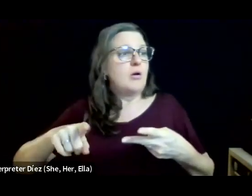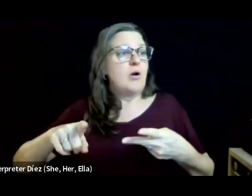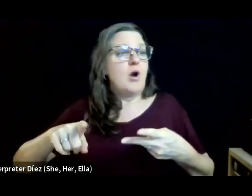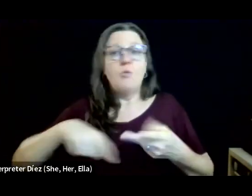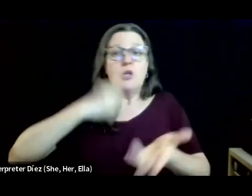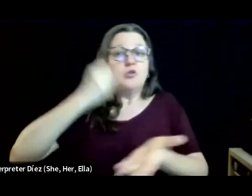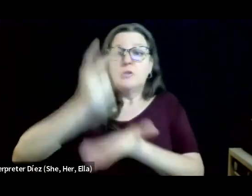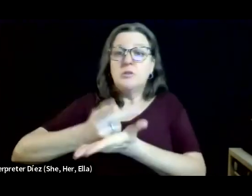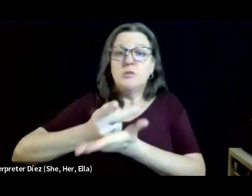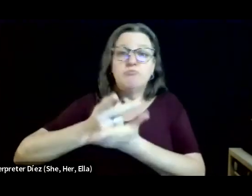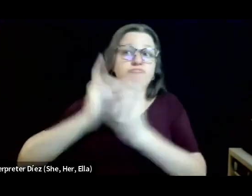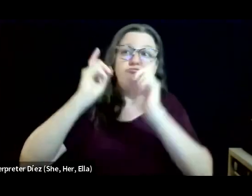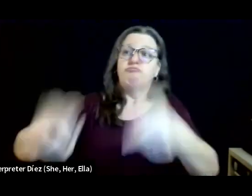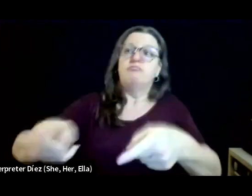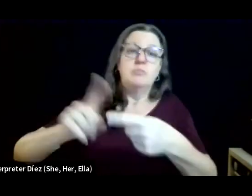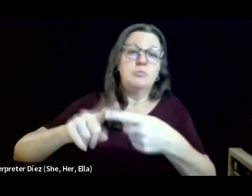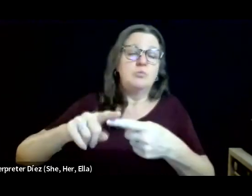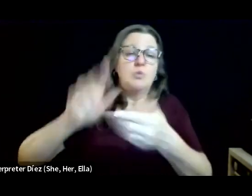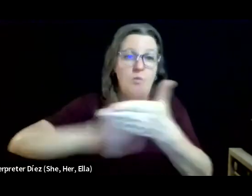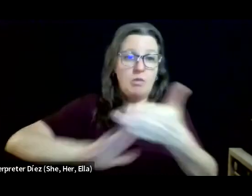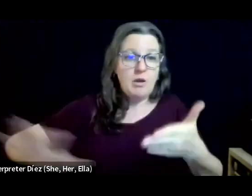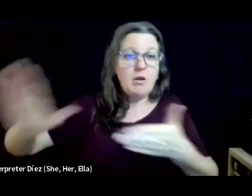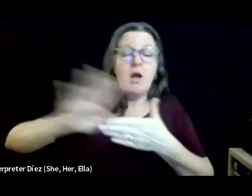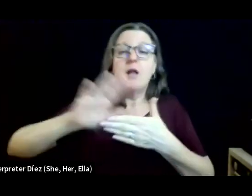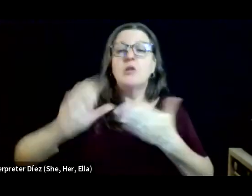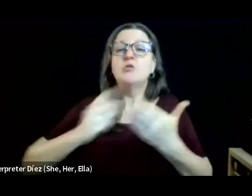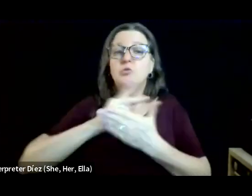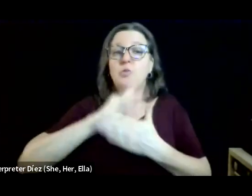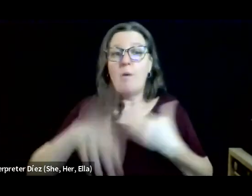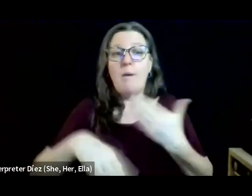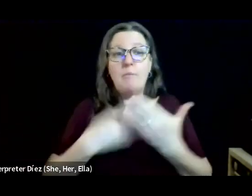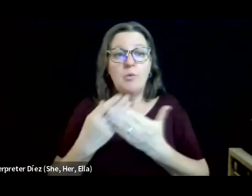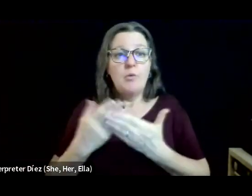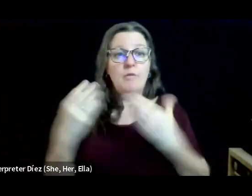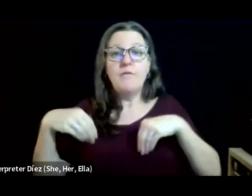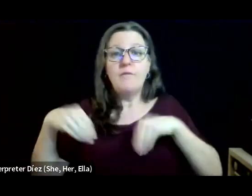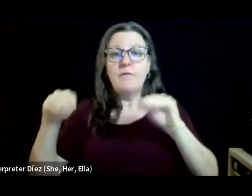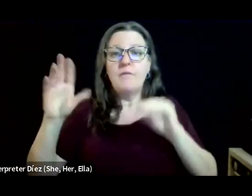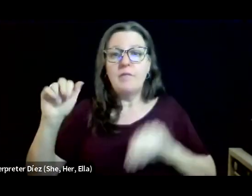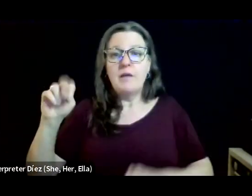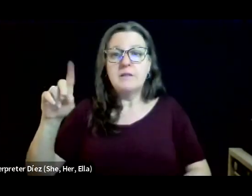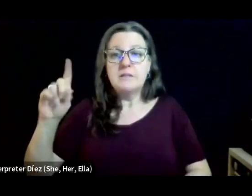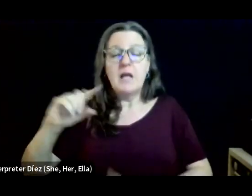the college to approve all these spot to sell these Bonds. And then we'll come back later.